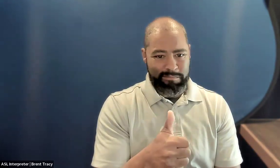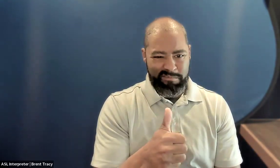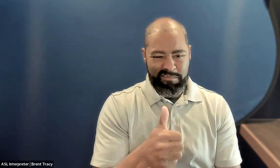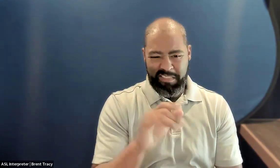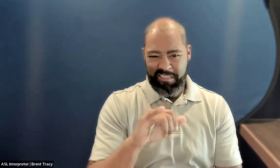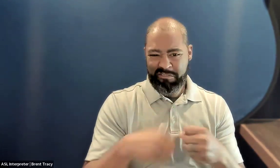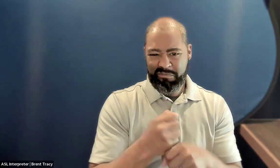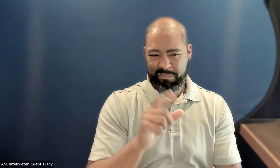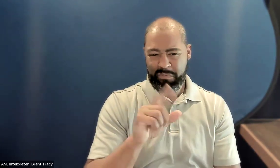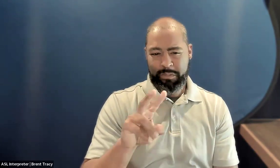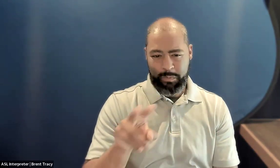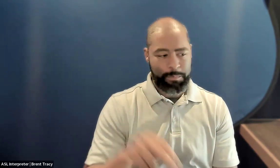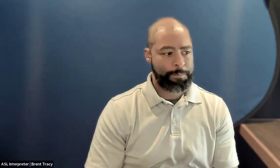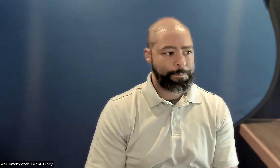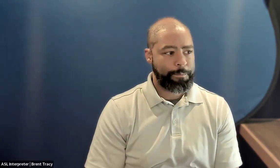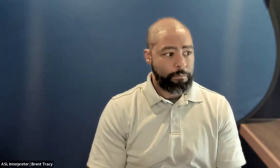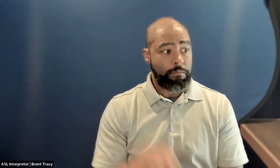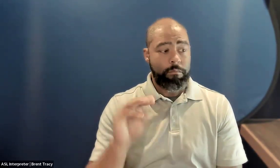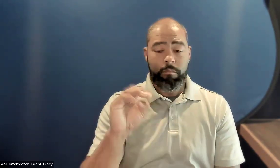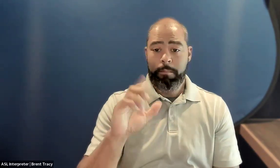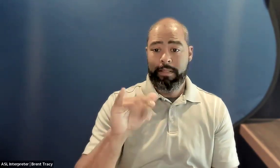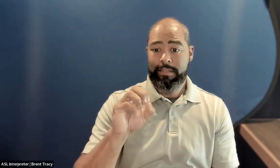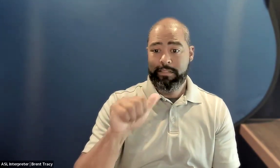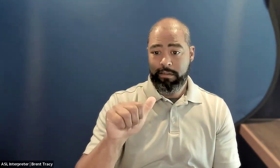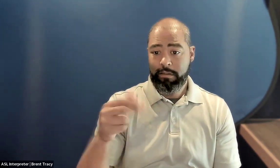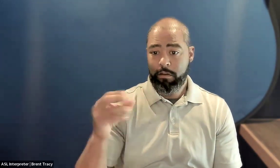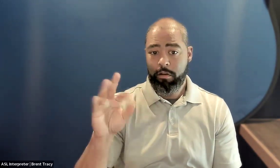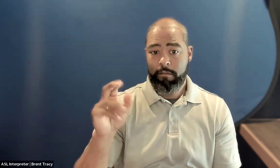Chief Melissa Hoffer released recommendations which reiterated